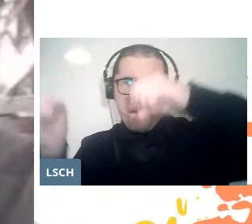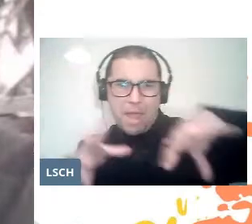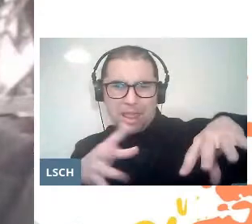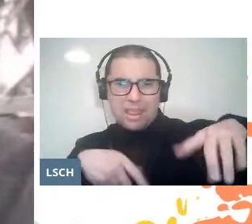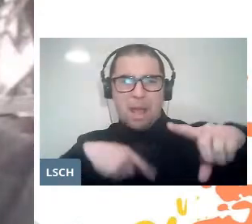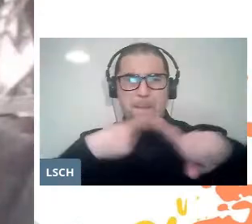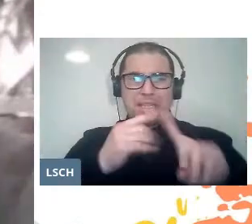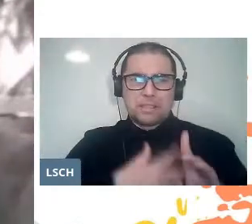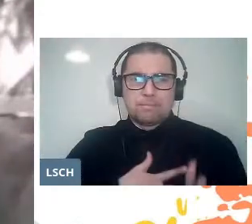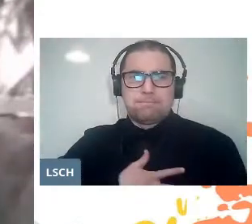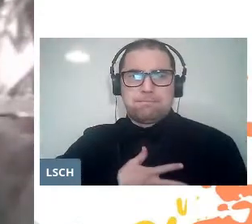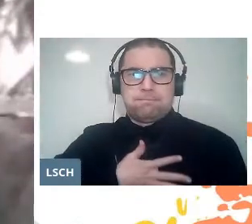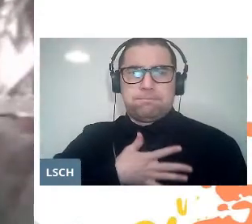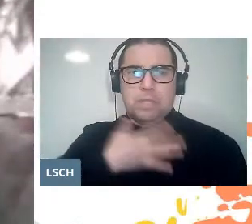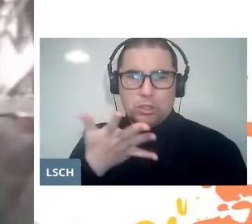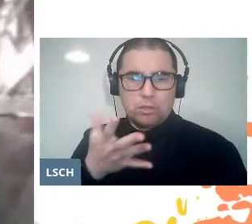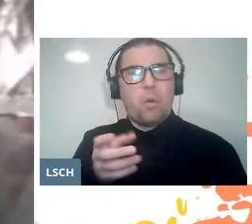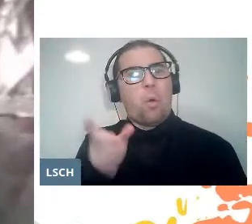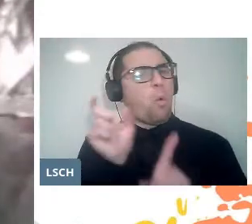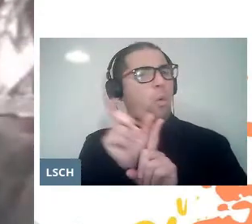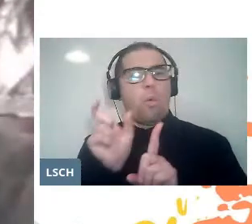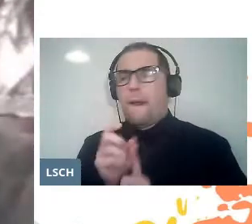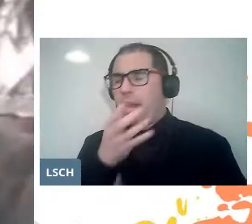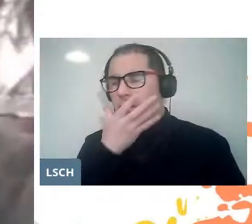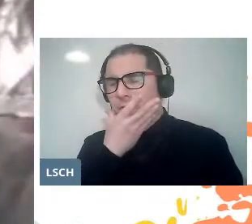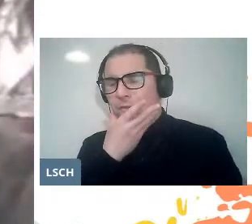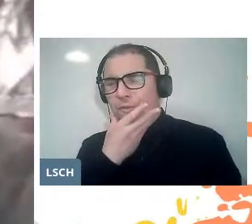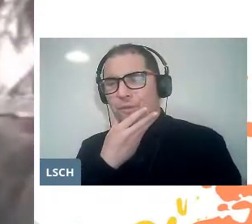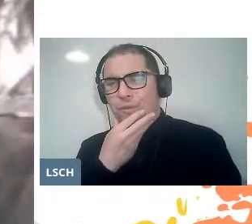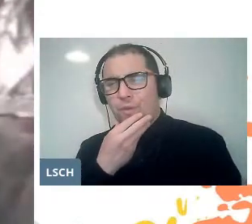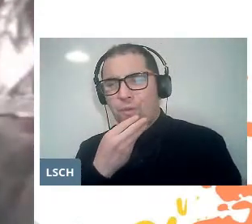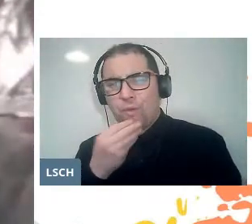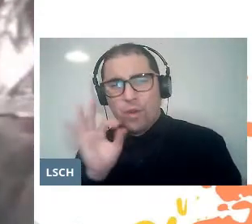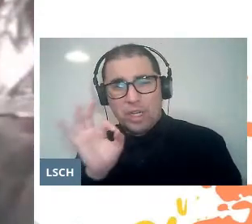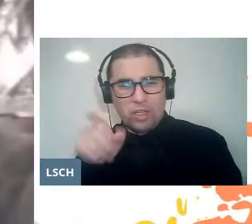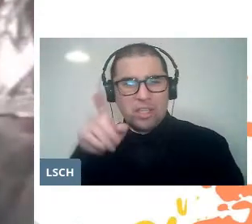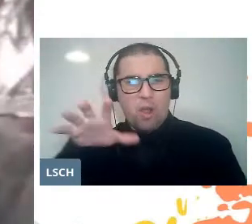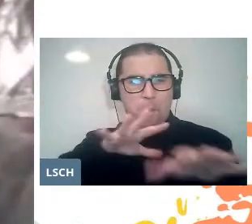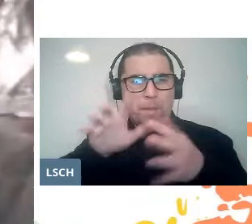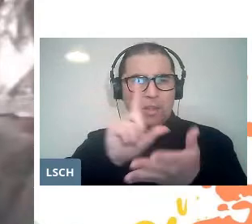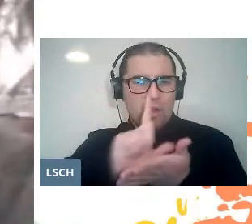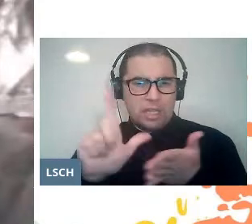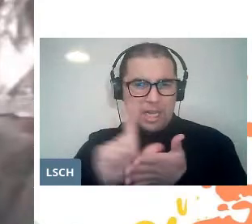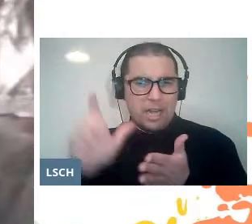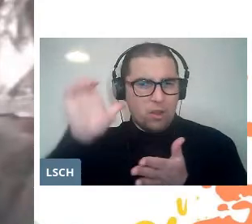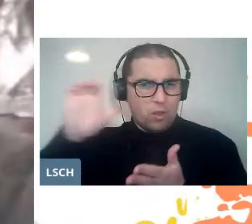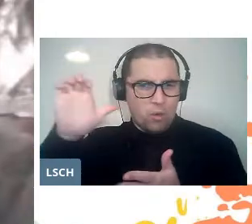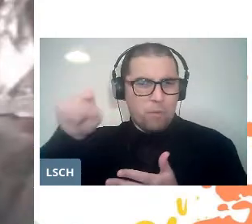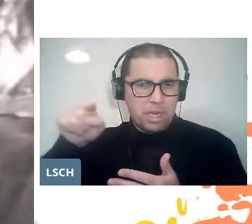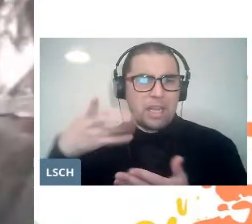wonderful terms that are already reflecting in a way that here we are going to enter